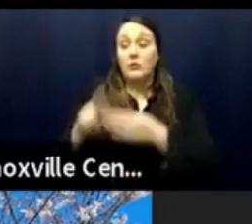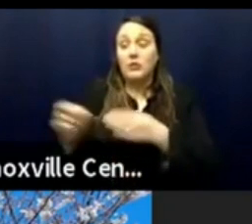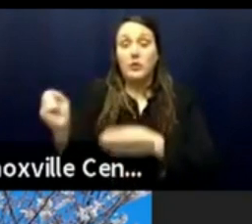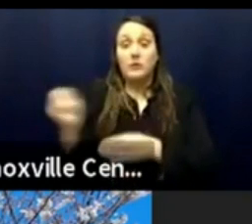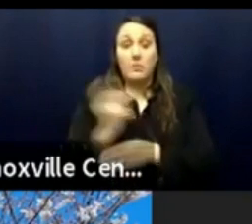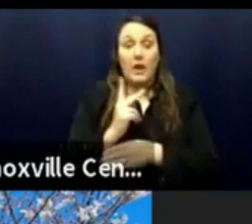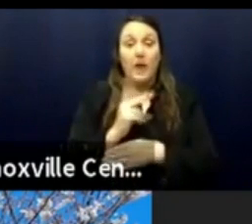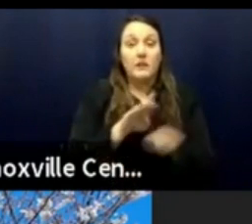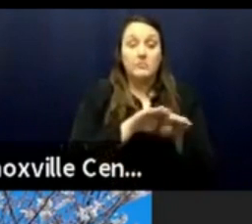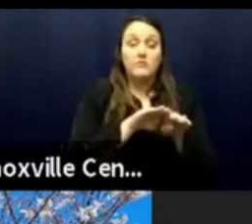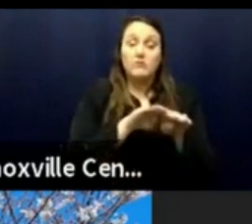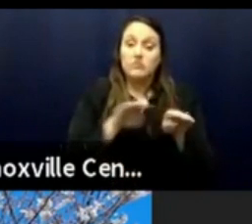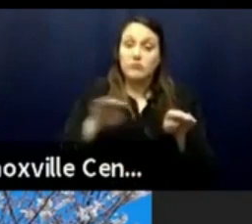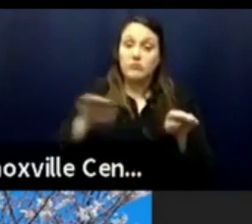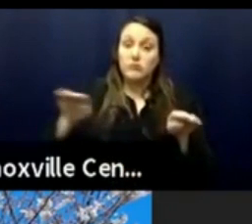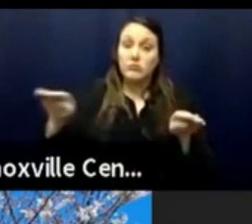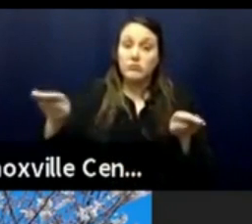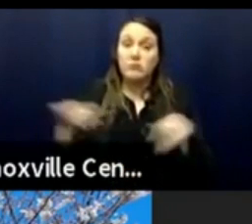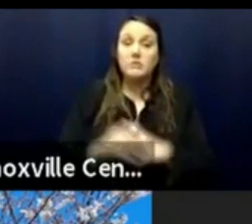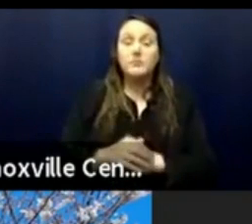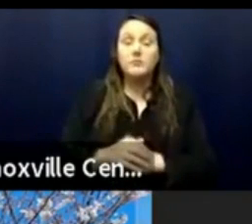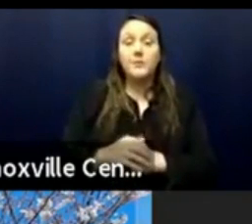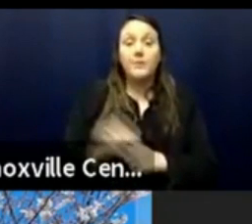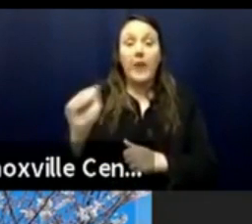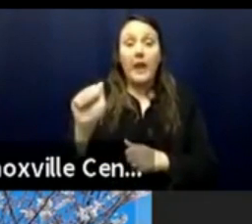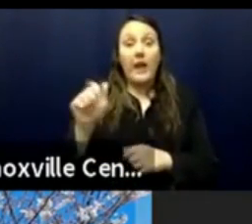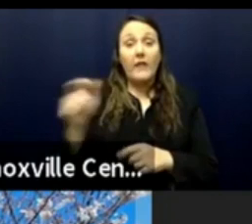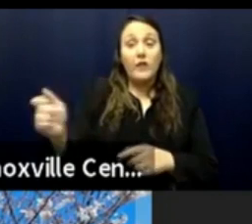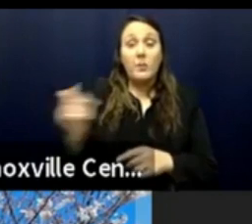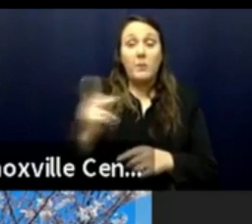DIRECTION. THE NUMBER OF TESTS CONDUCTED